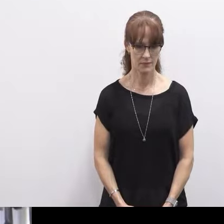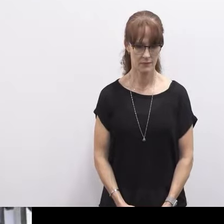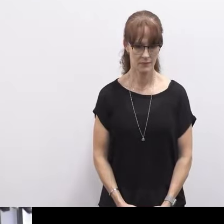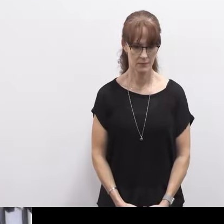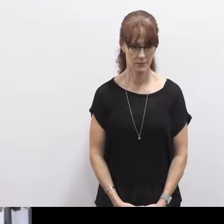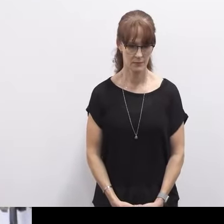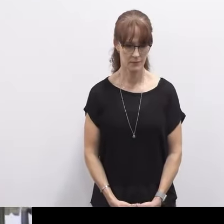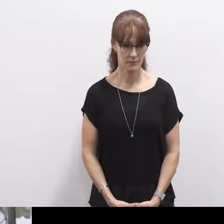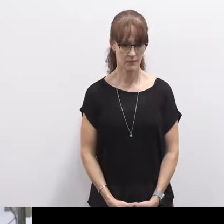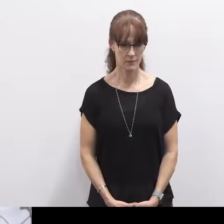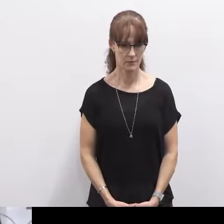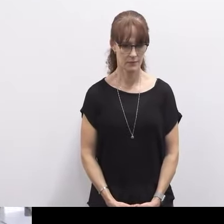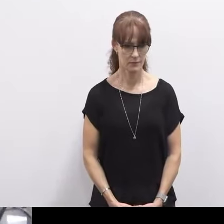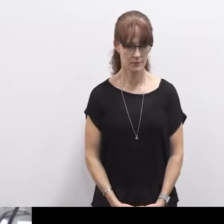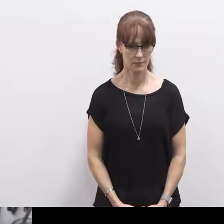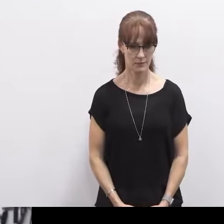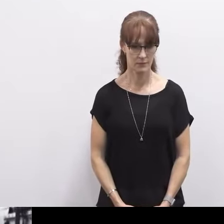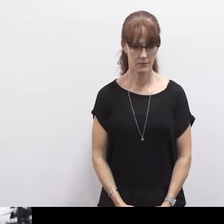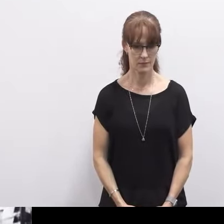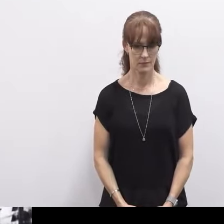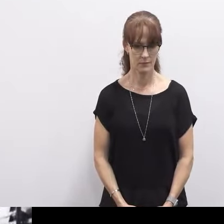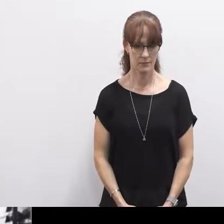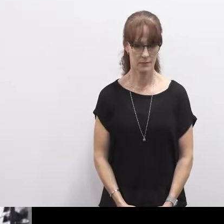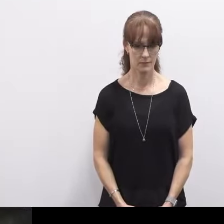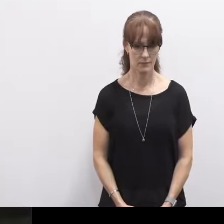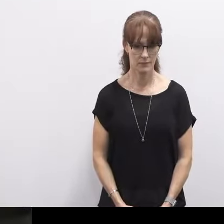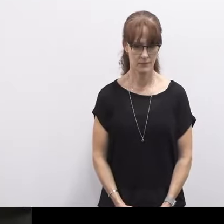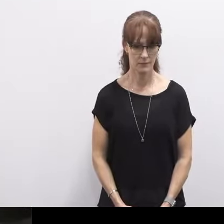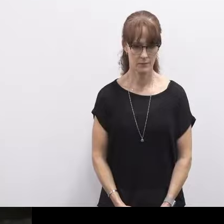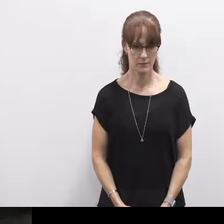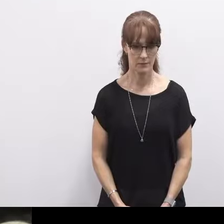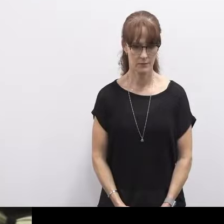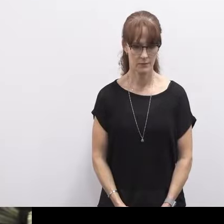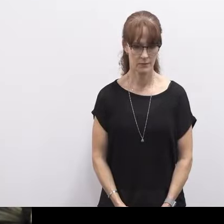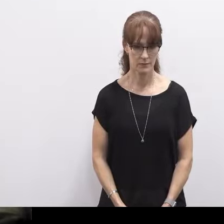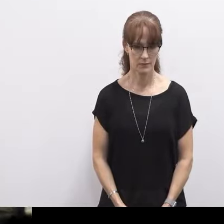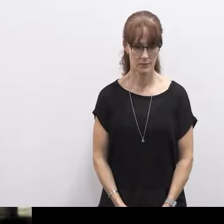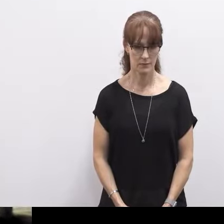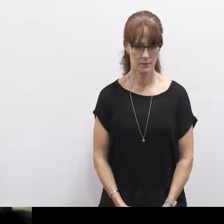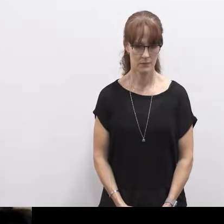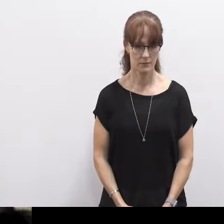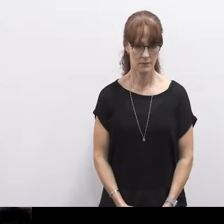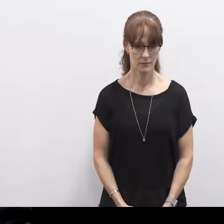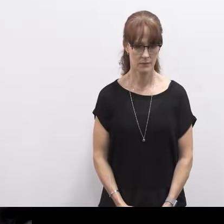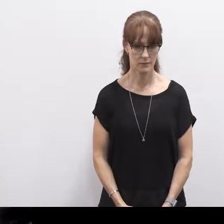And that's why they'll always push you to do better. I think that's what makes Browning sound out,